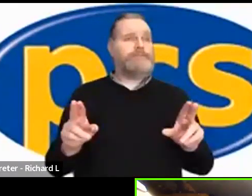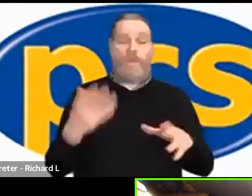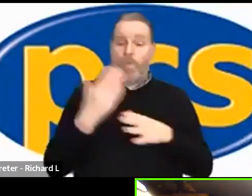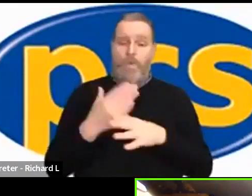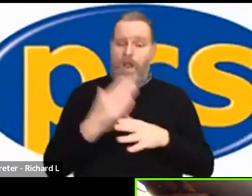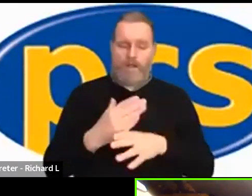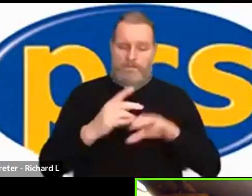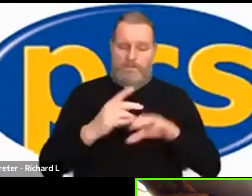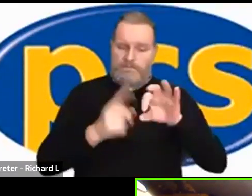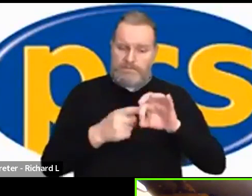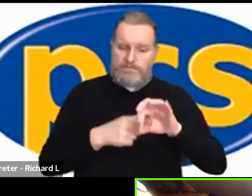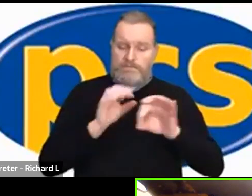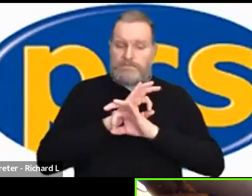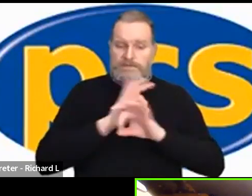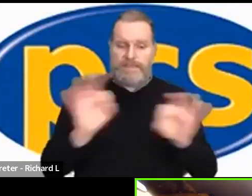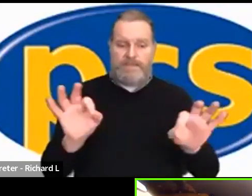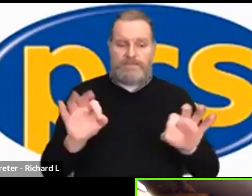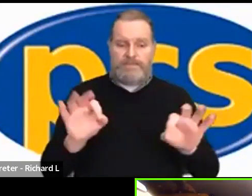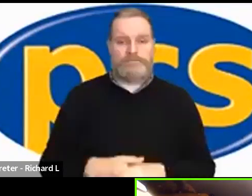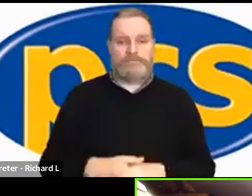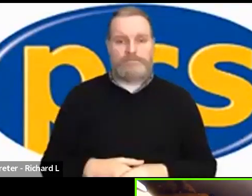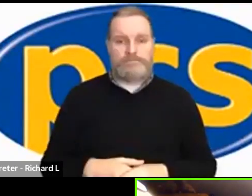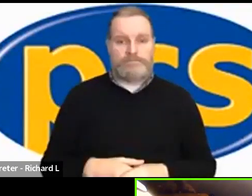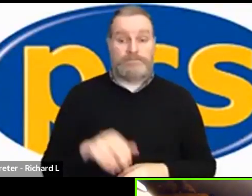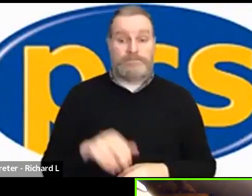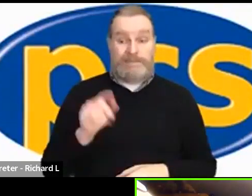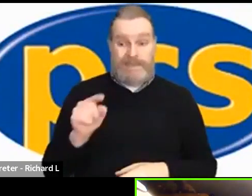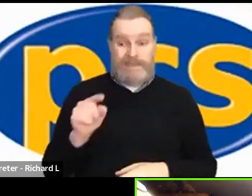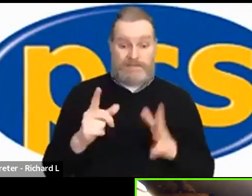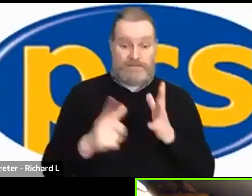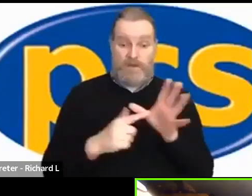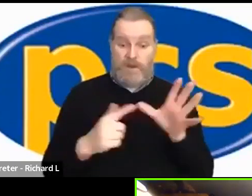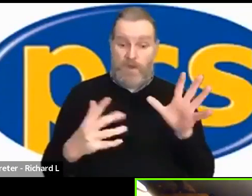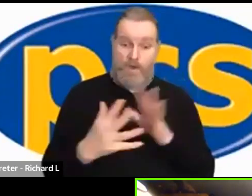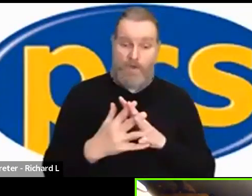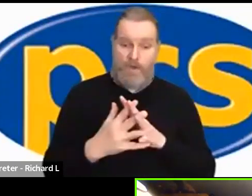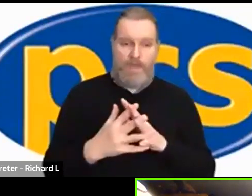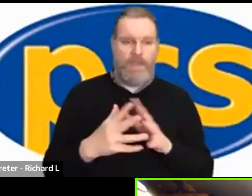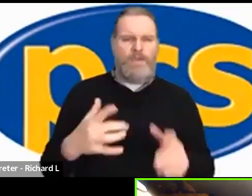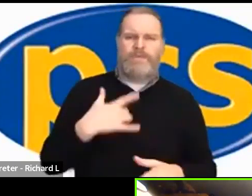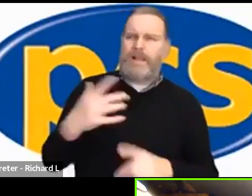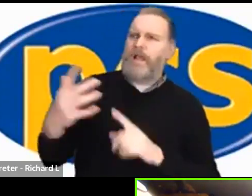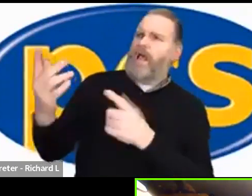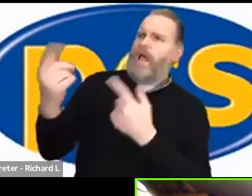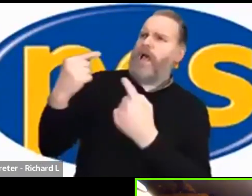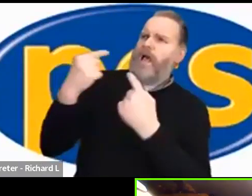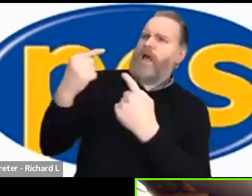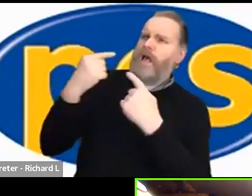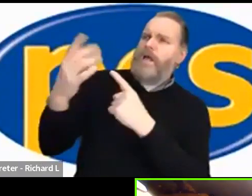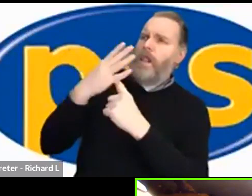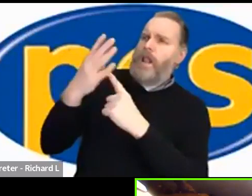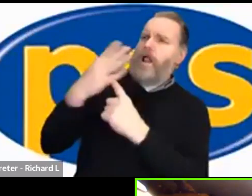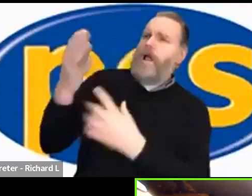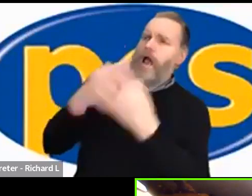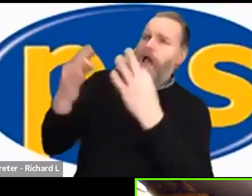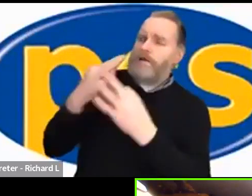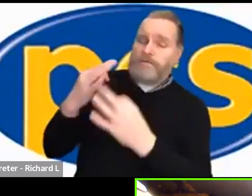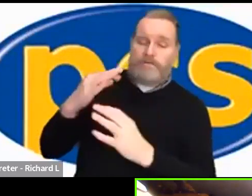you're not in the workplace so that's all that's all part of that's all part of it is covered by by the legislation. So please So please don't feel pressured